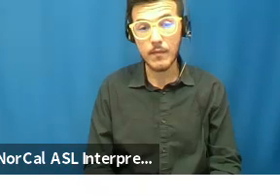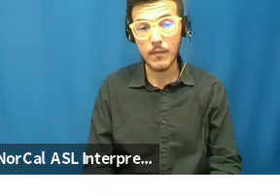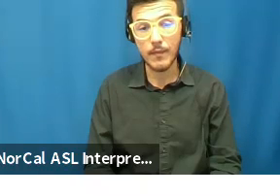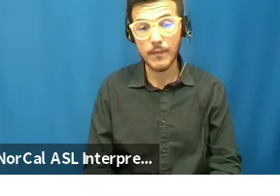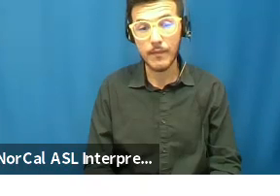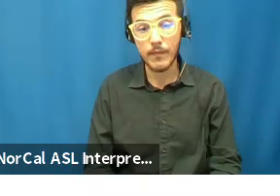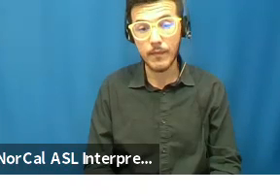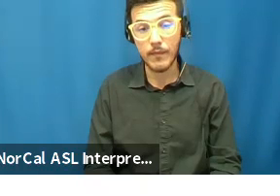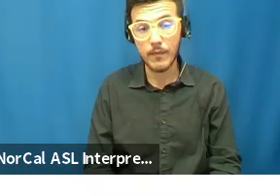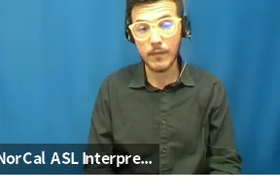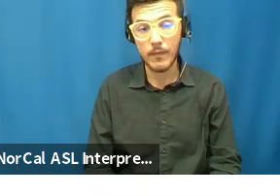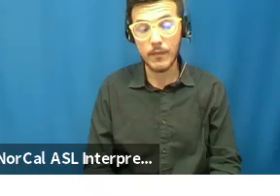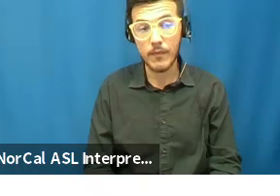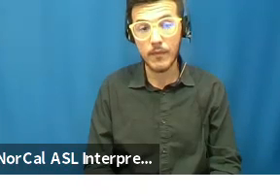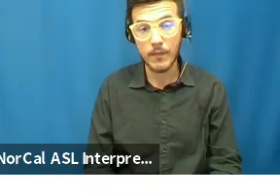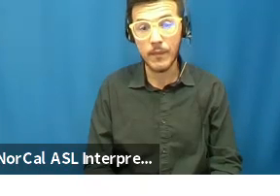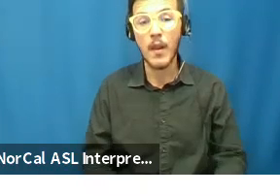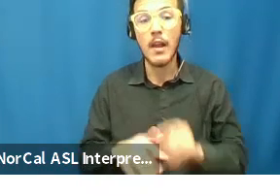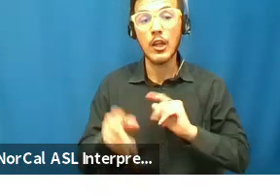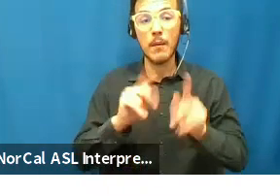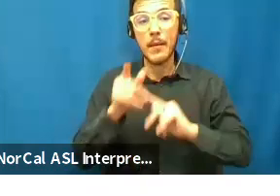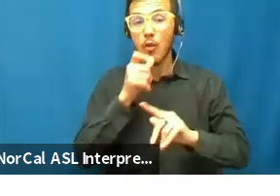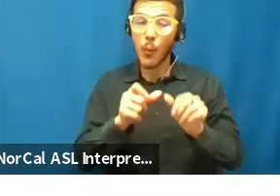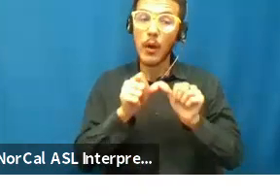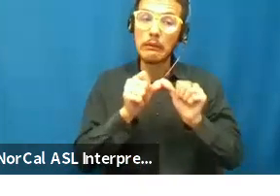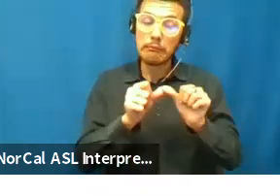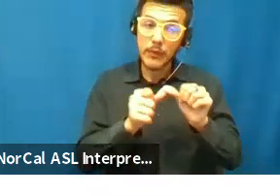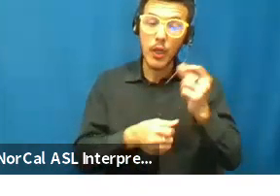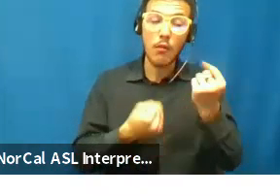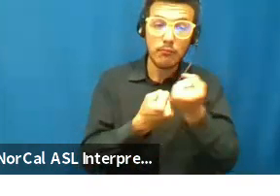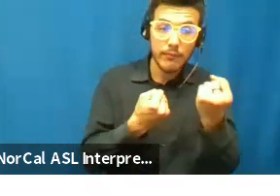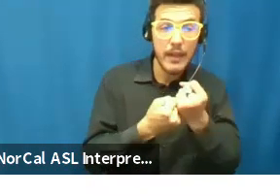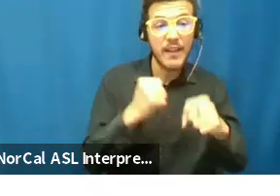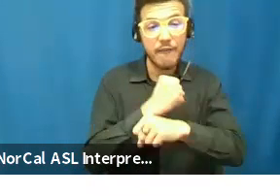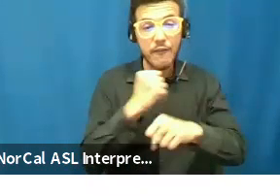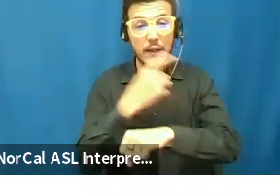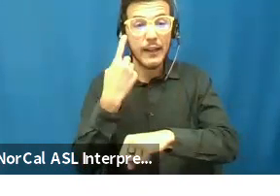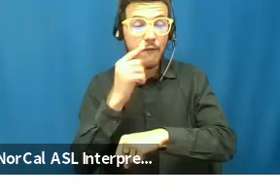as though they were constantly advocating or fighting for the recognition of the importance